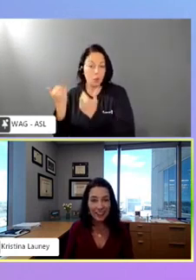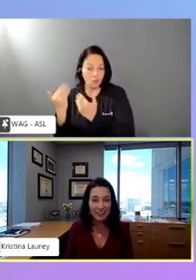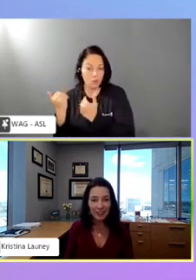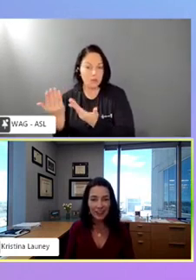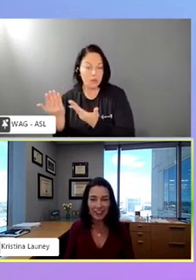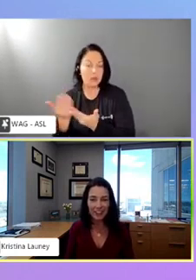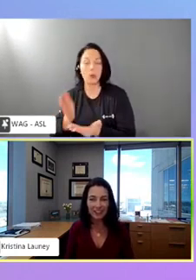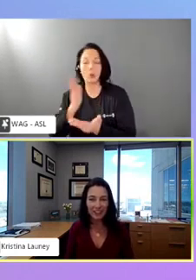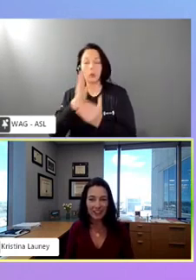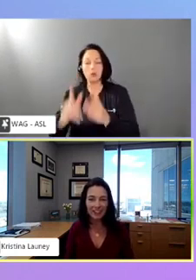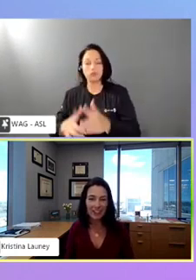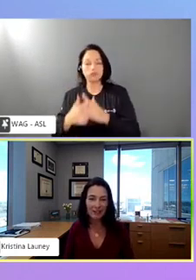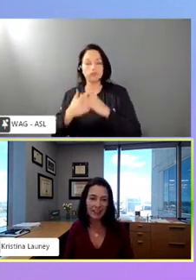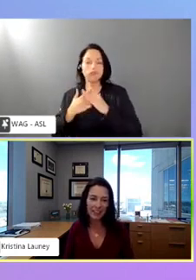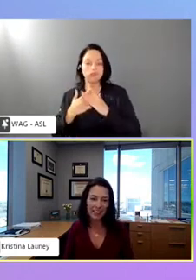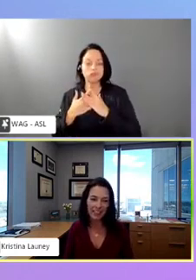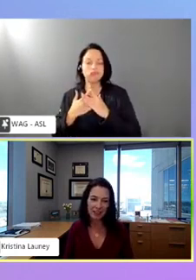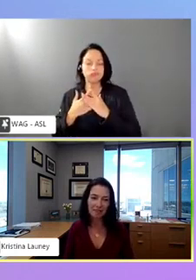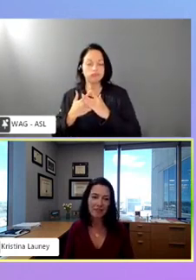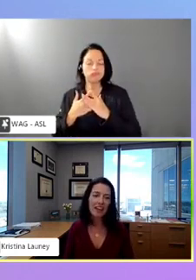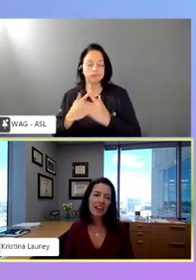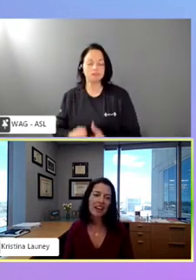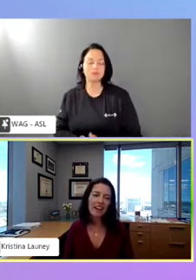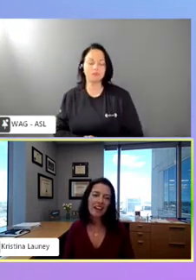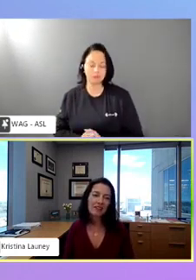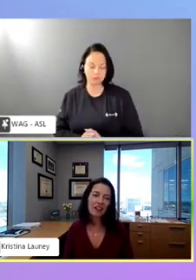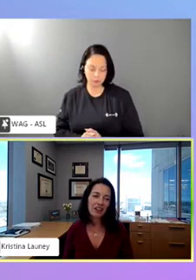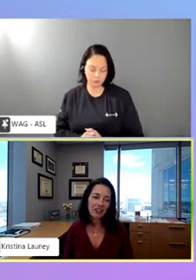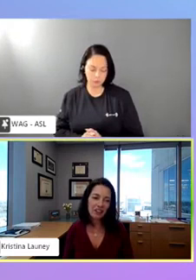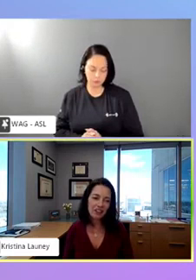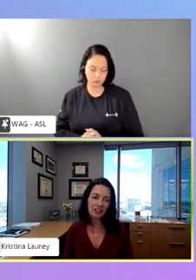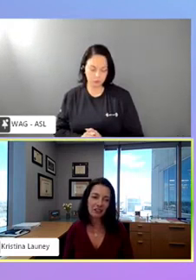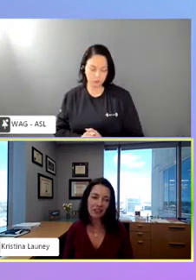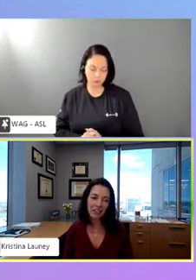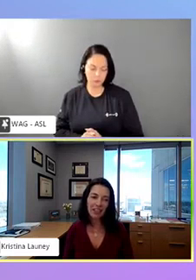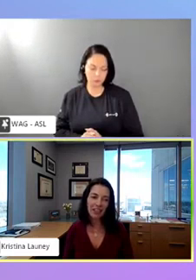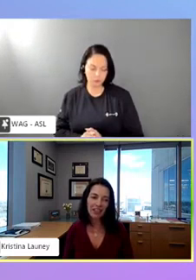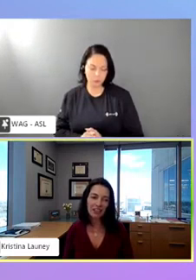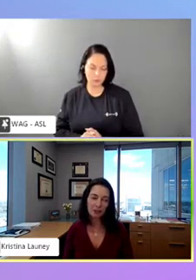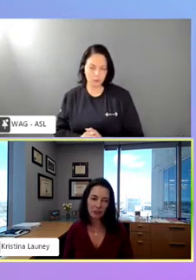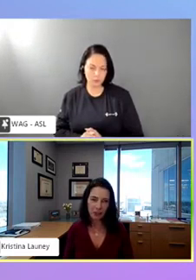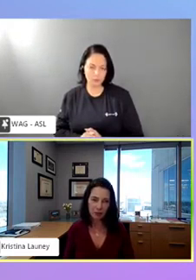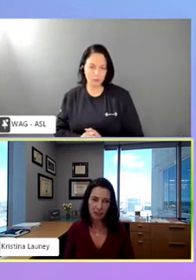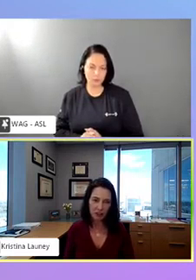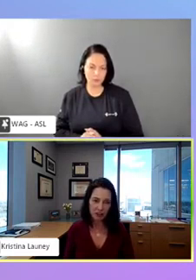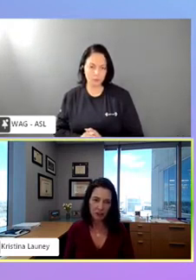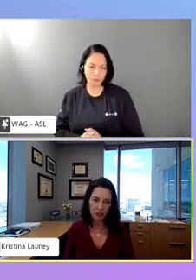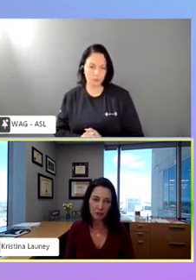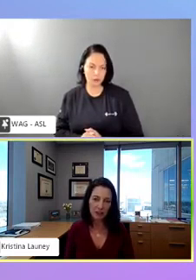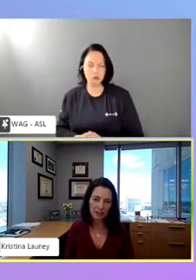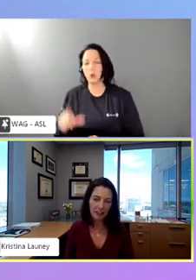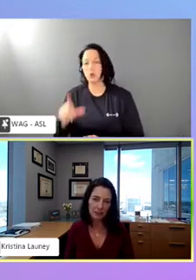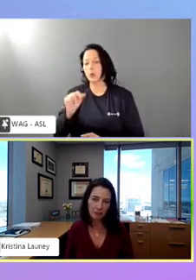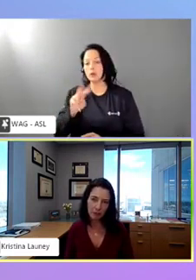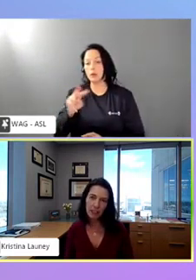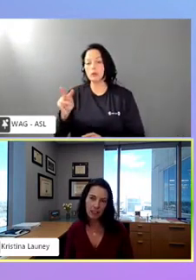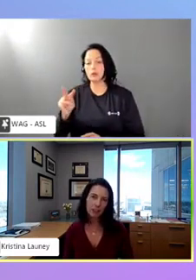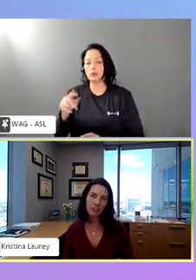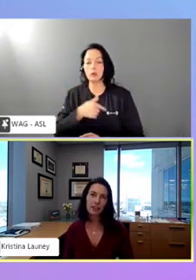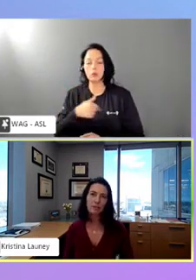very carefully to see if that proposed rulemaking does issue and then we're off to the turtle races, like you